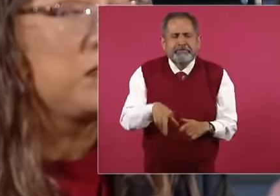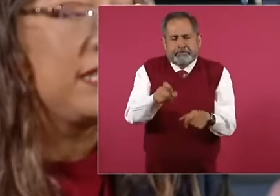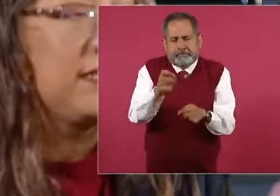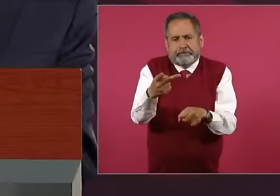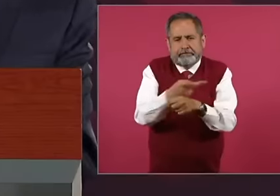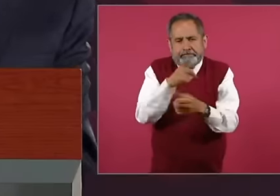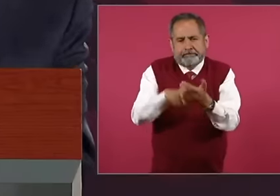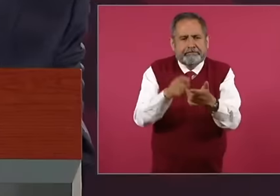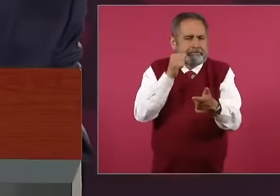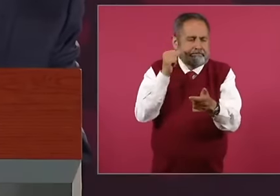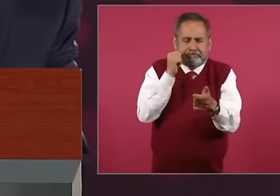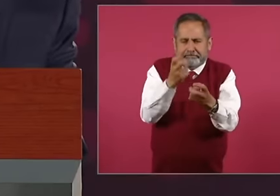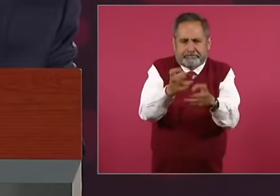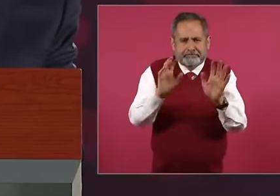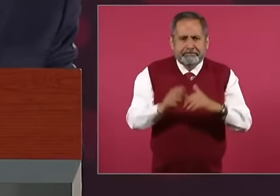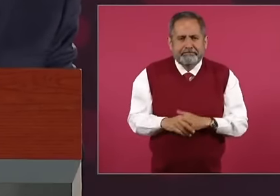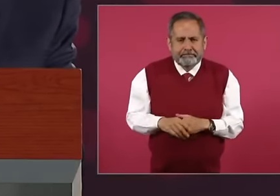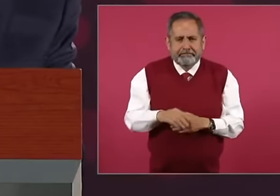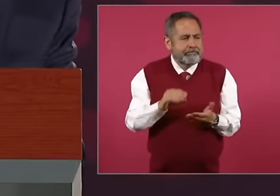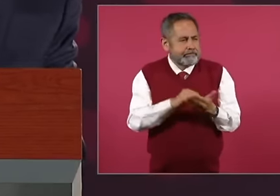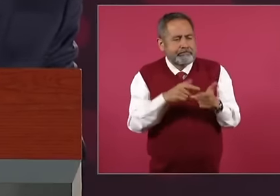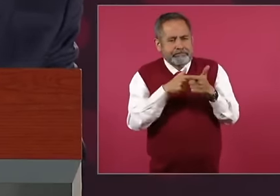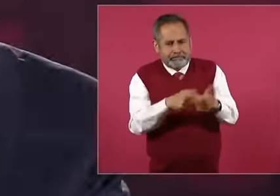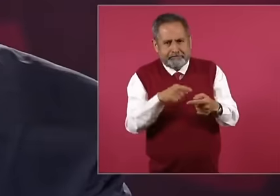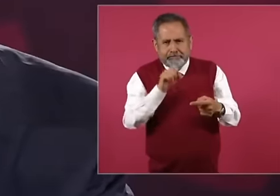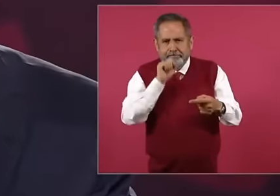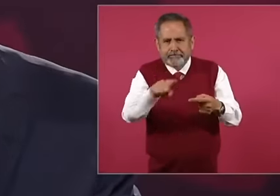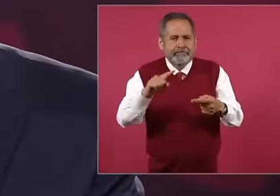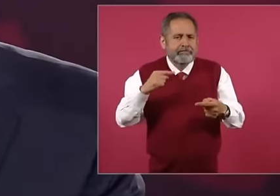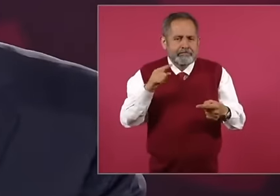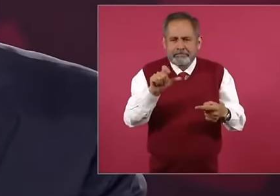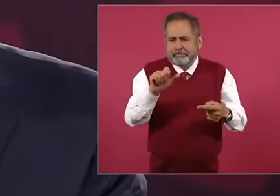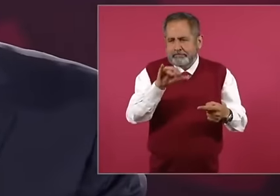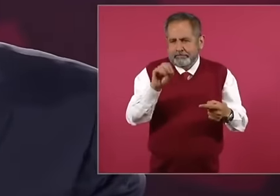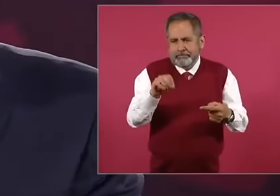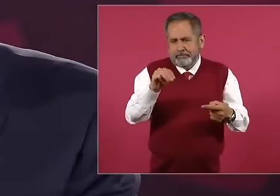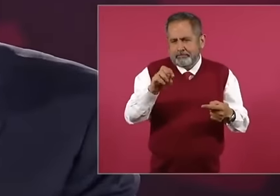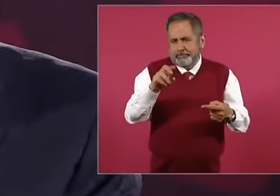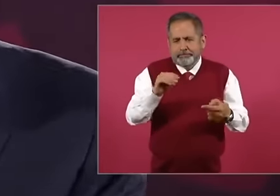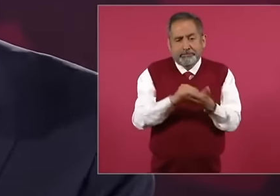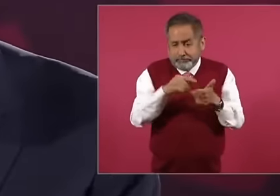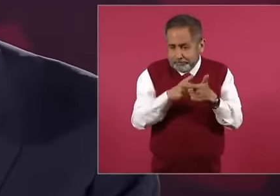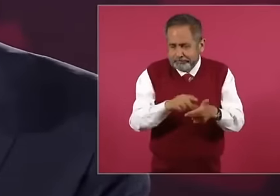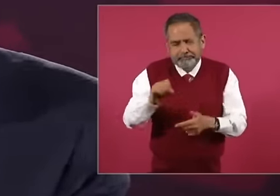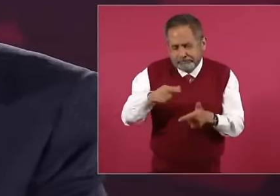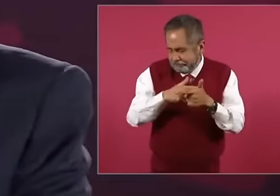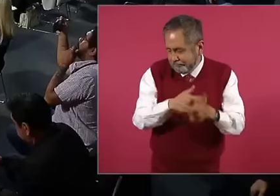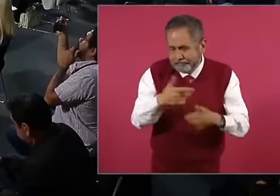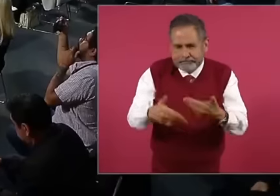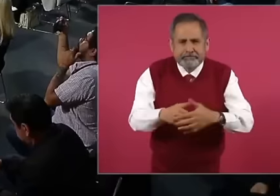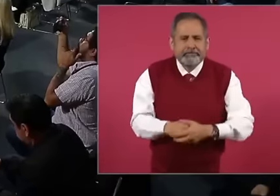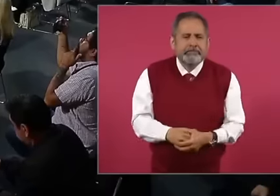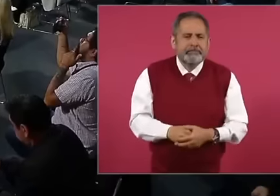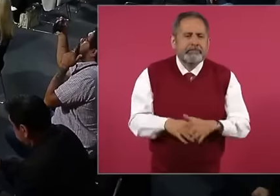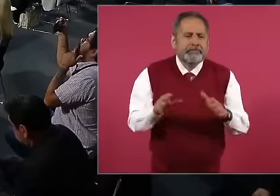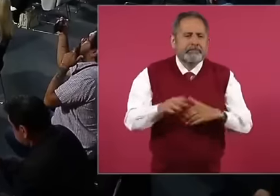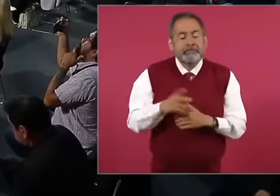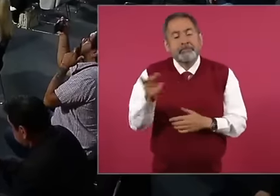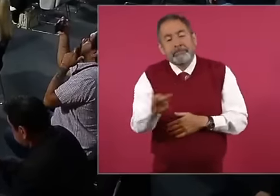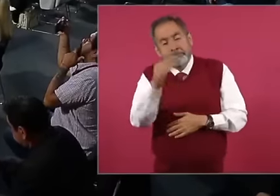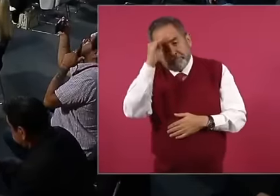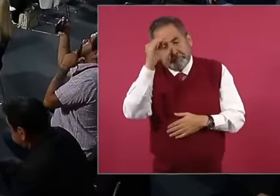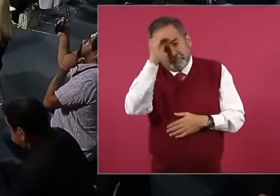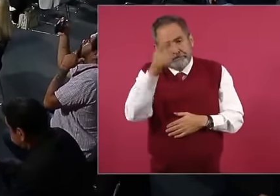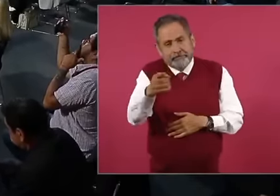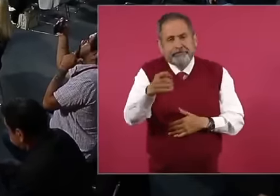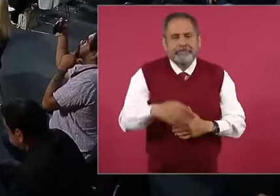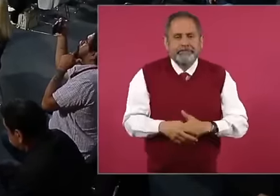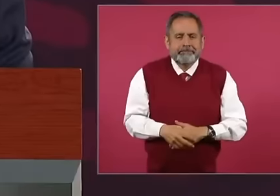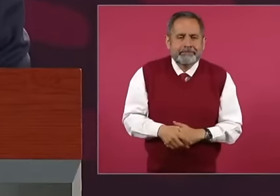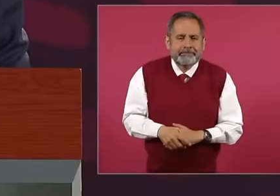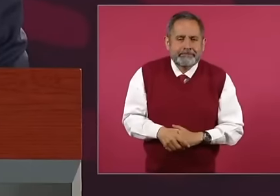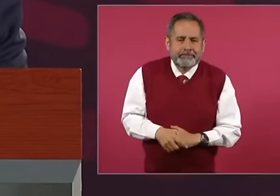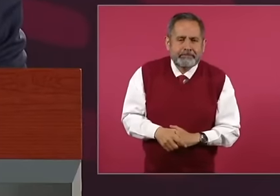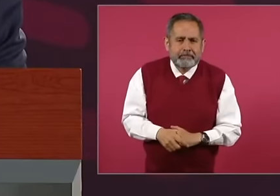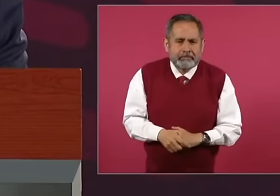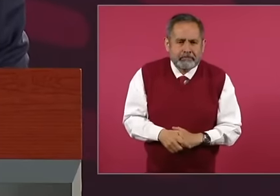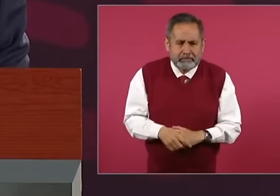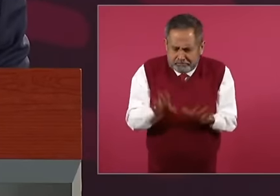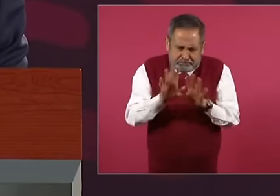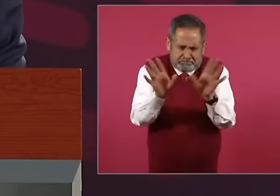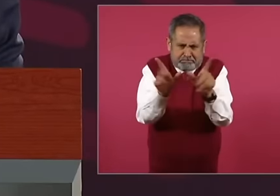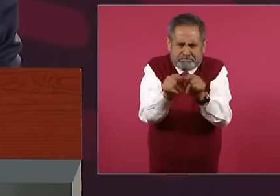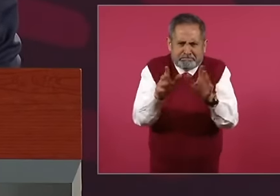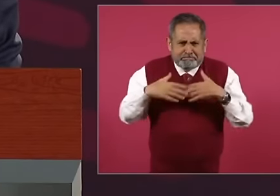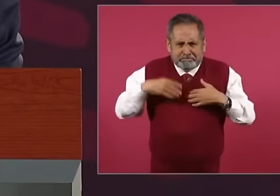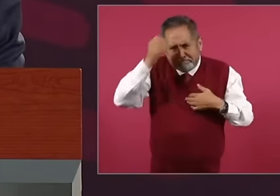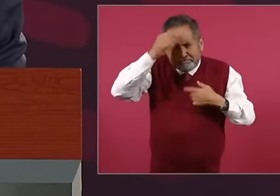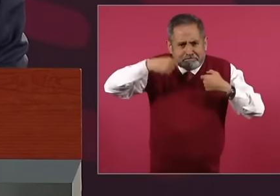is that the same guy as Alejandro, Mr. Moreno, is going to continue. What is your position, what do you think